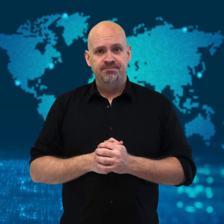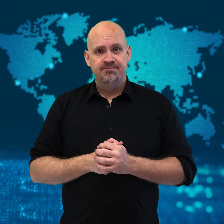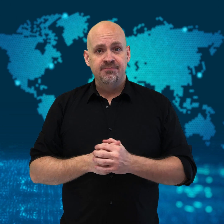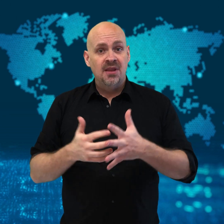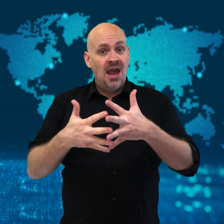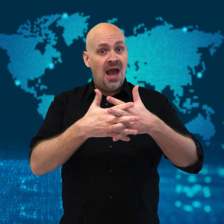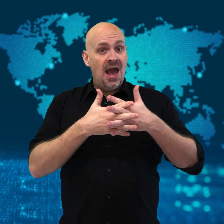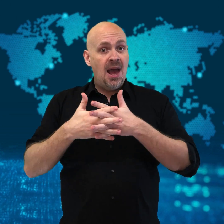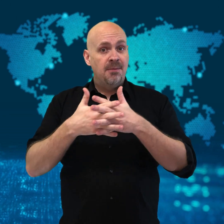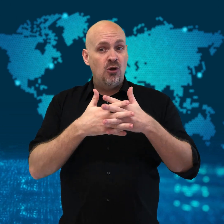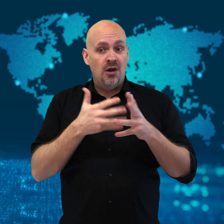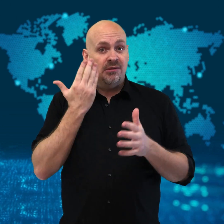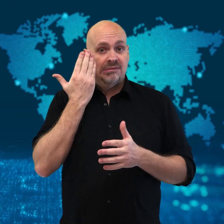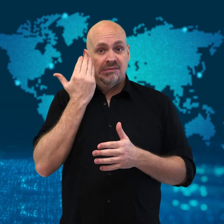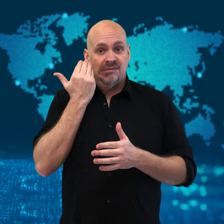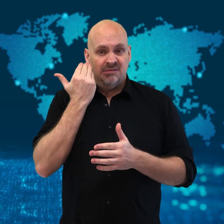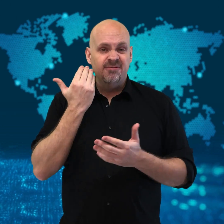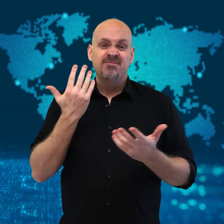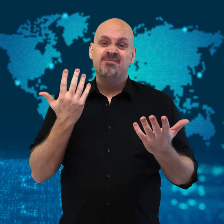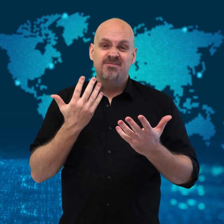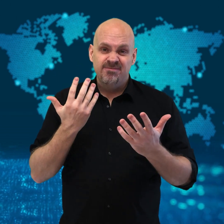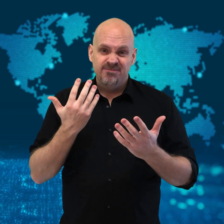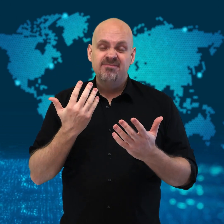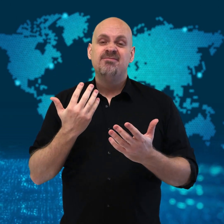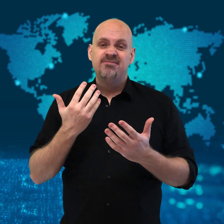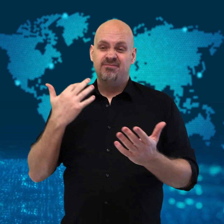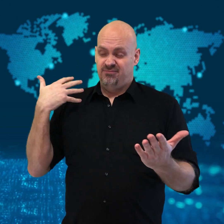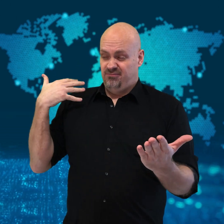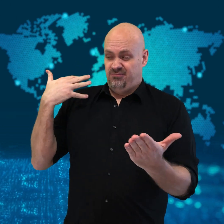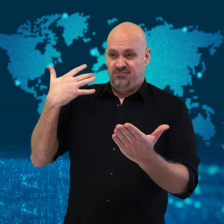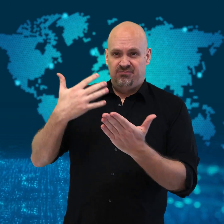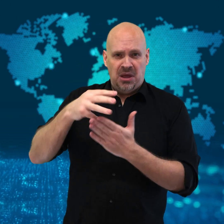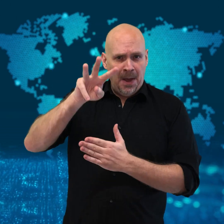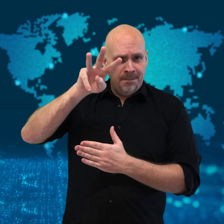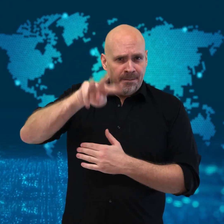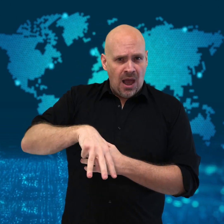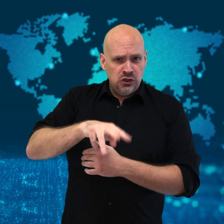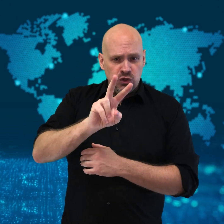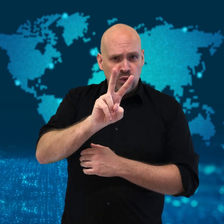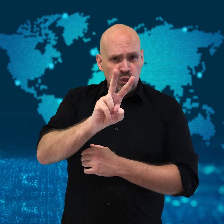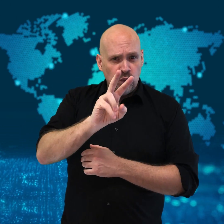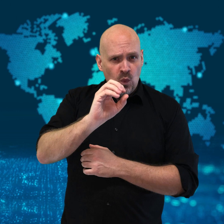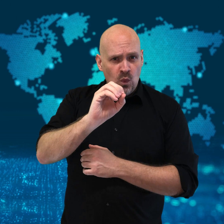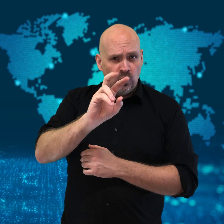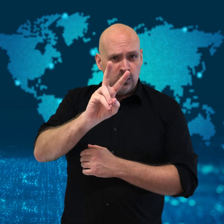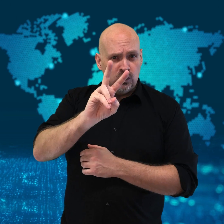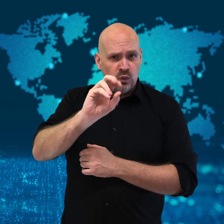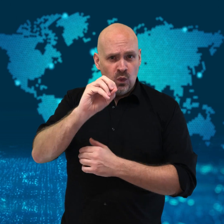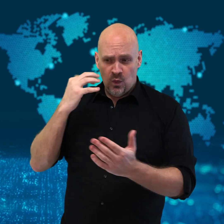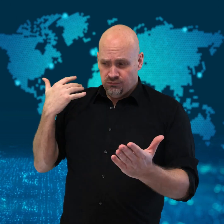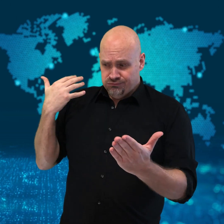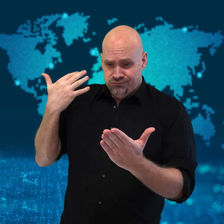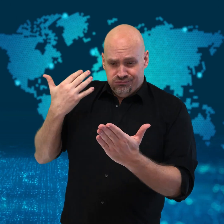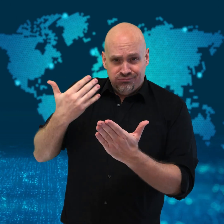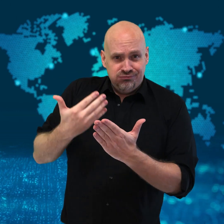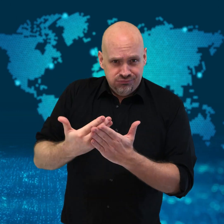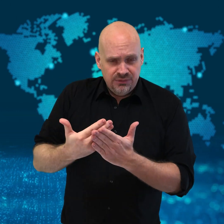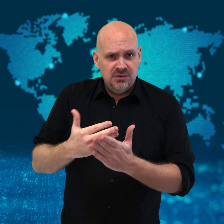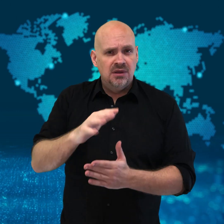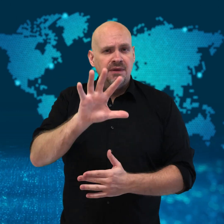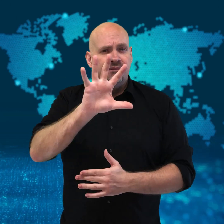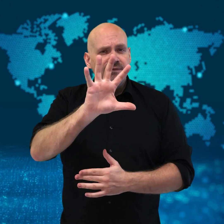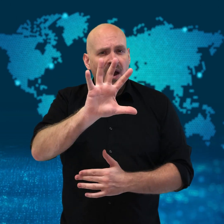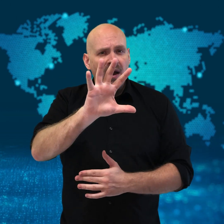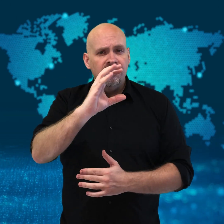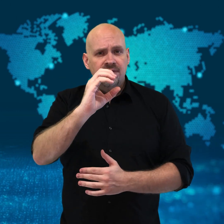The United States hit a grim milestone this week - 500,000